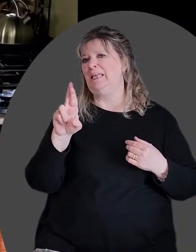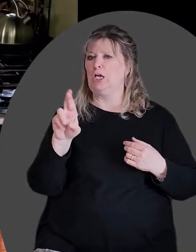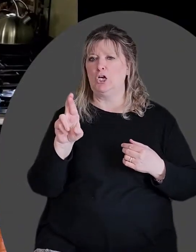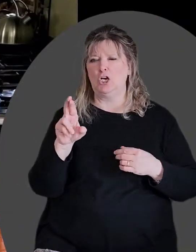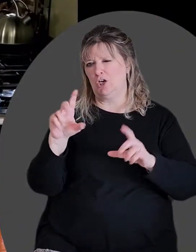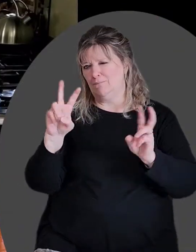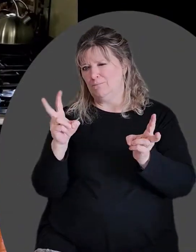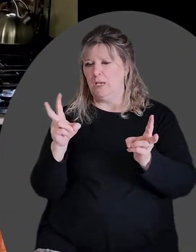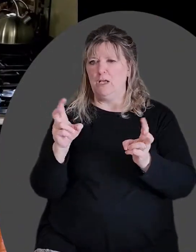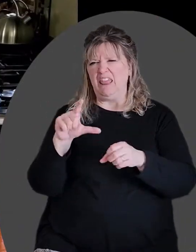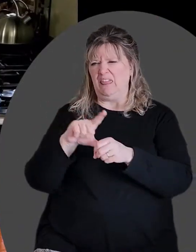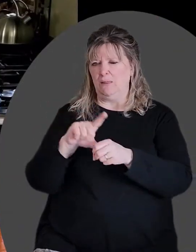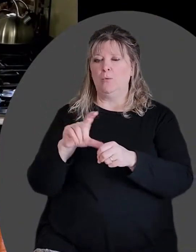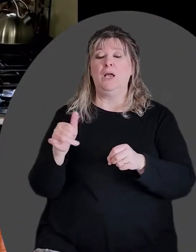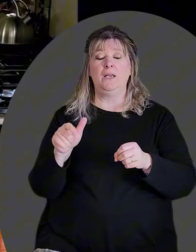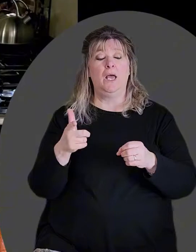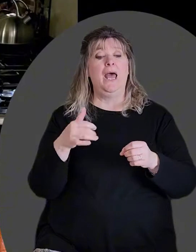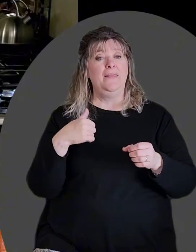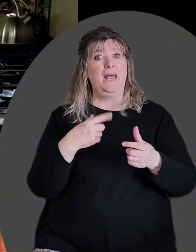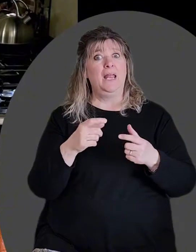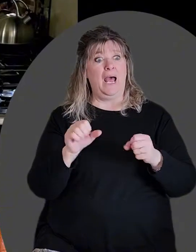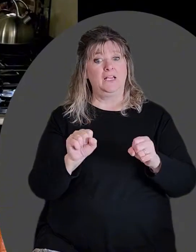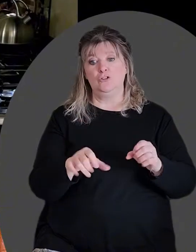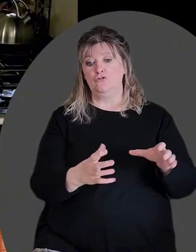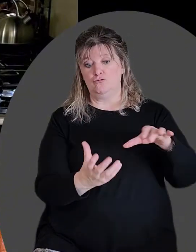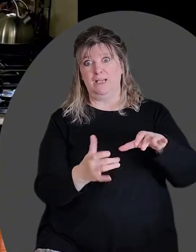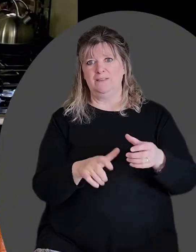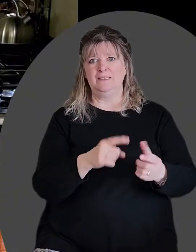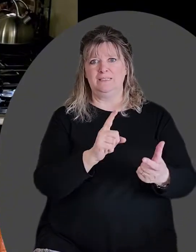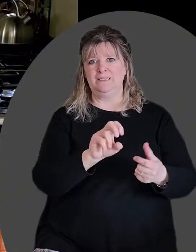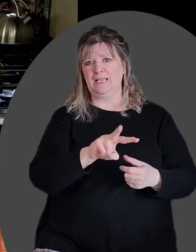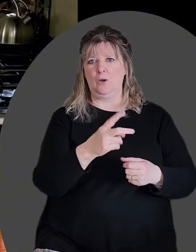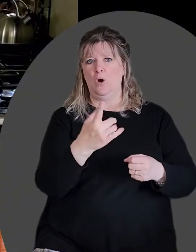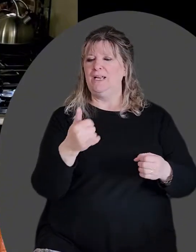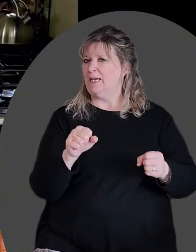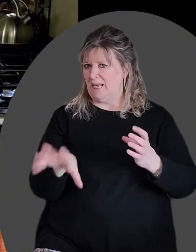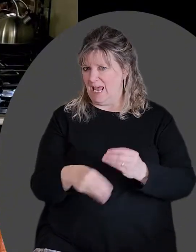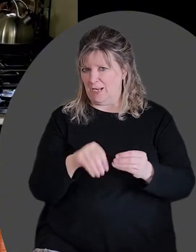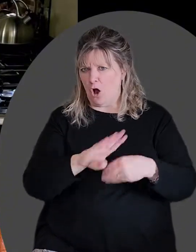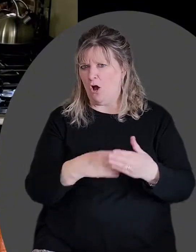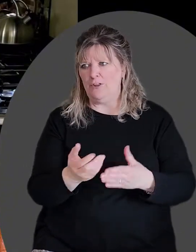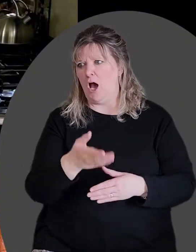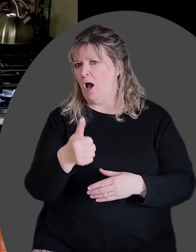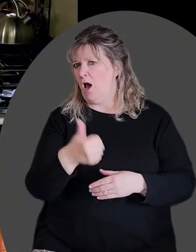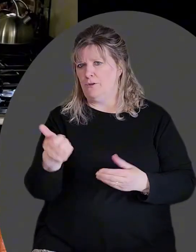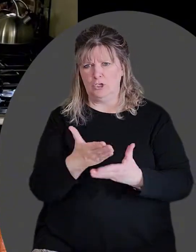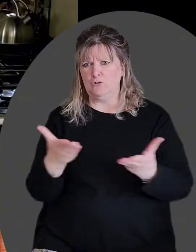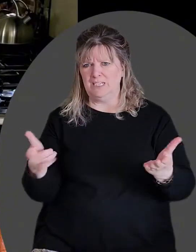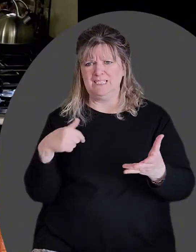I can put in all of my spices and all of the other ingredients and we'll cook it on the stove top